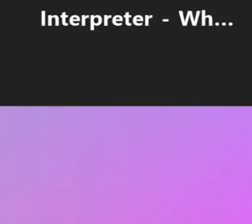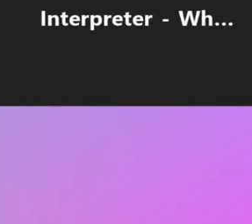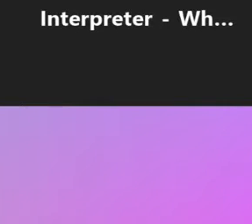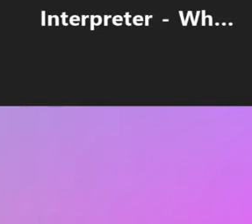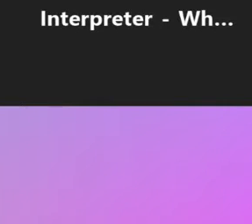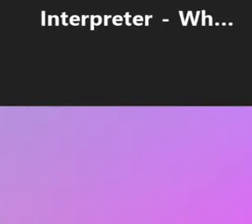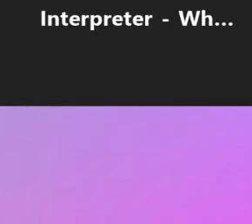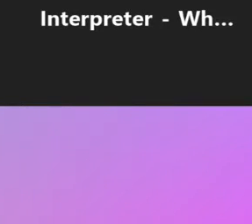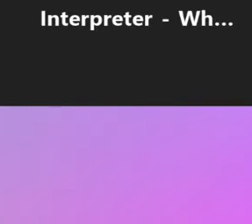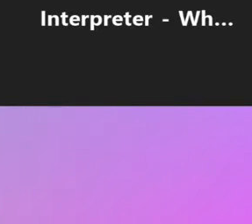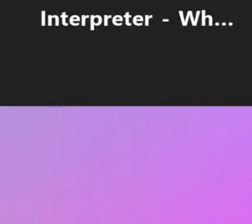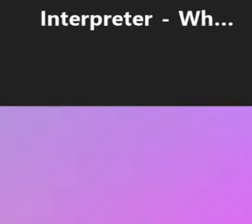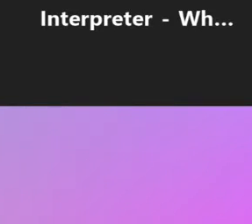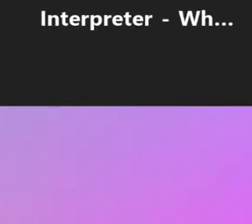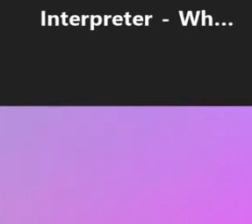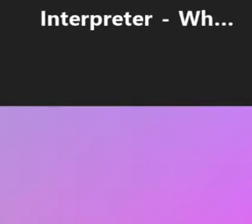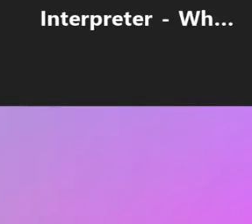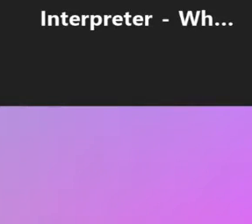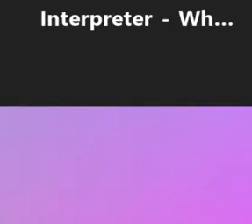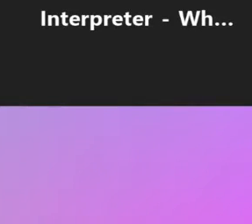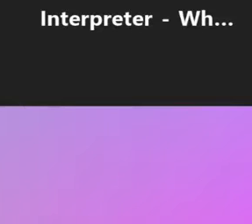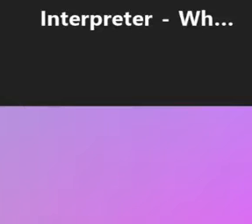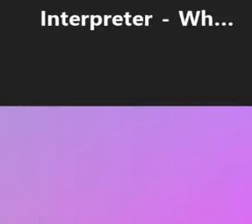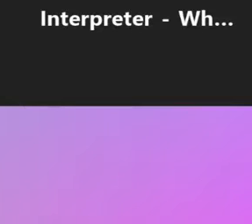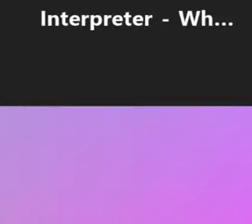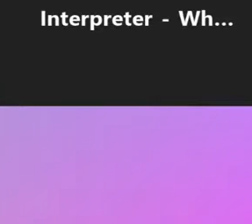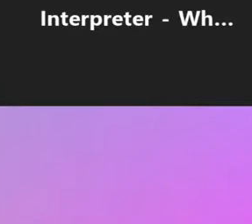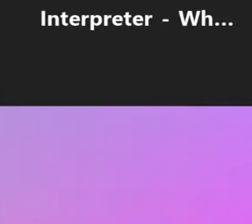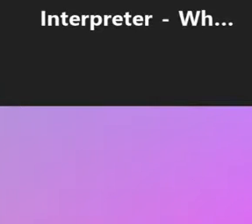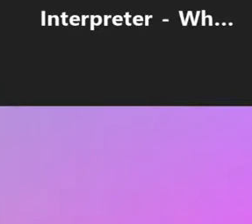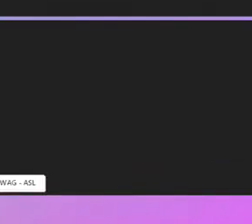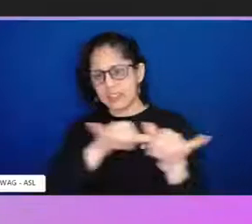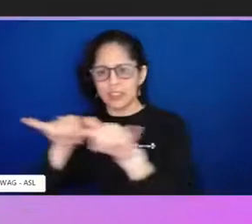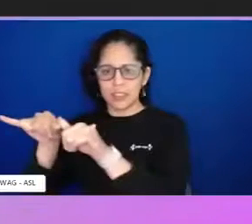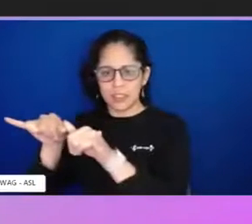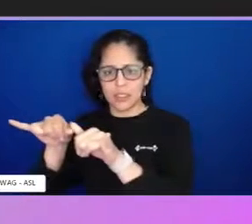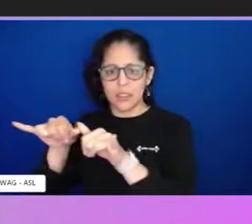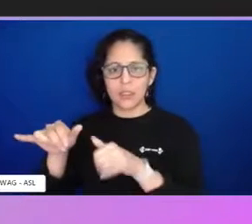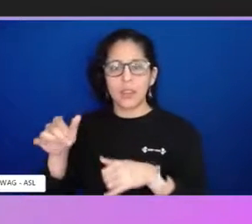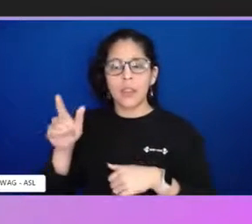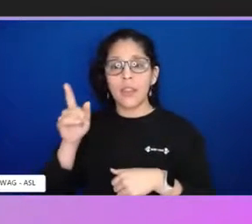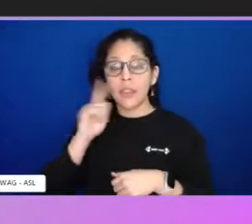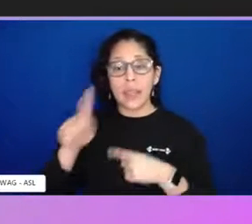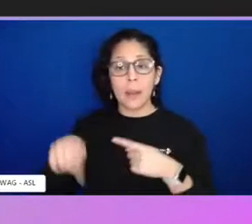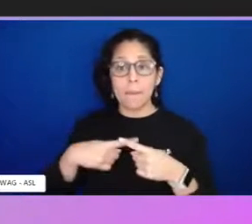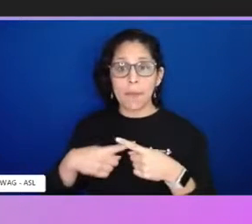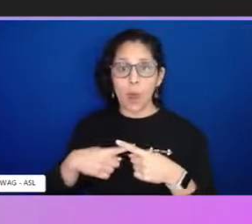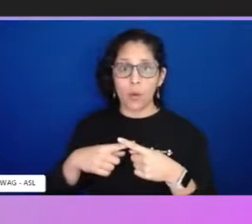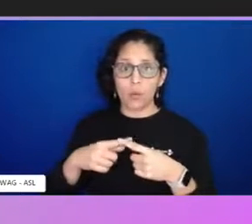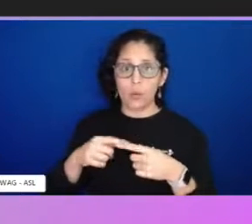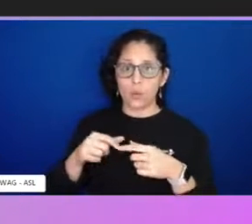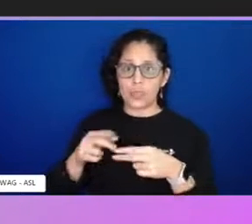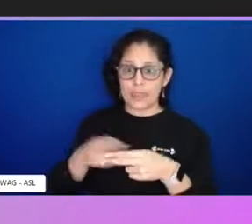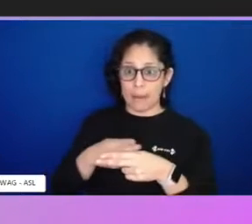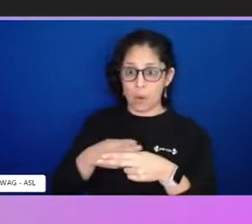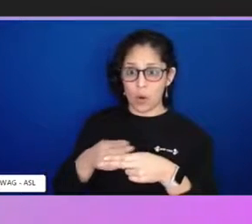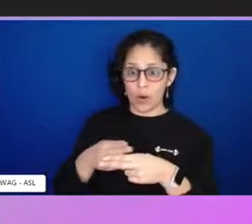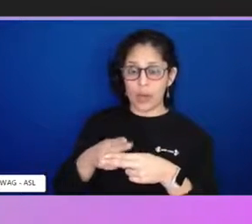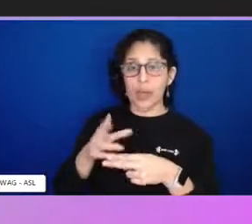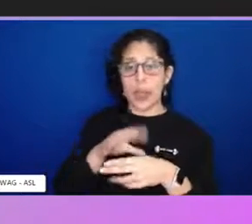giving disability in your persona. Pick a model, and use it consistently. Make sure that you are thinking about